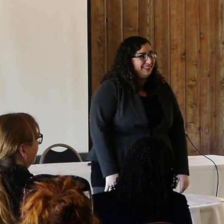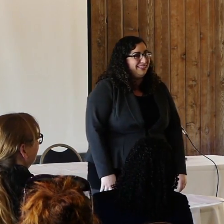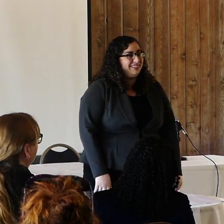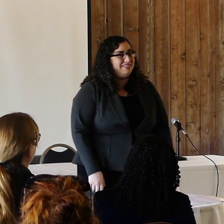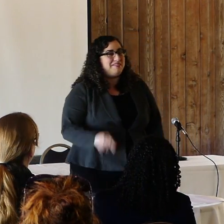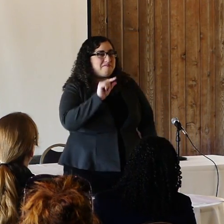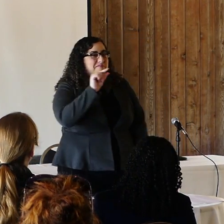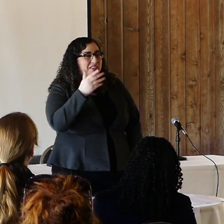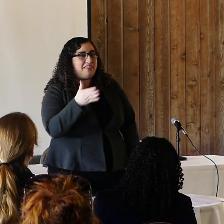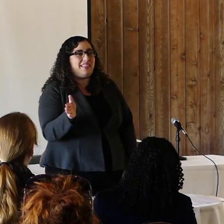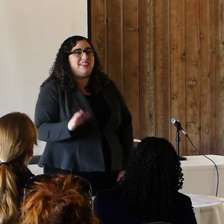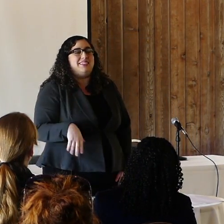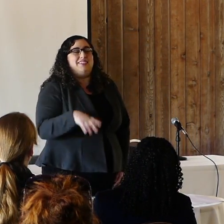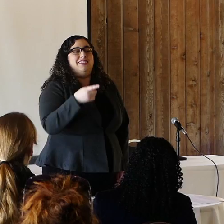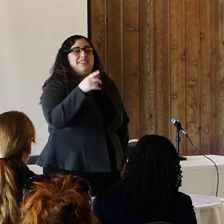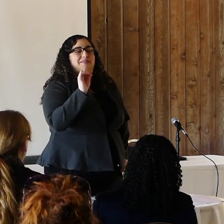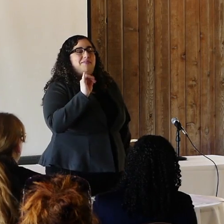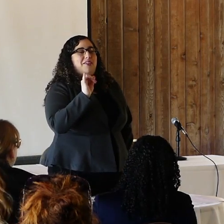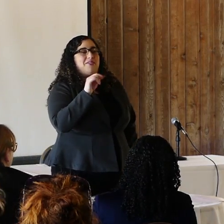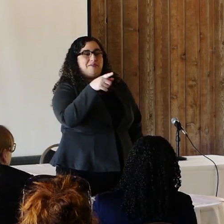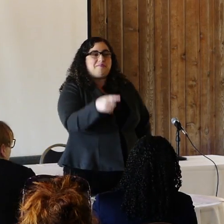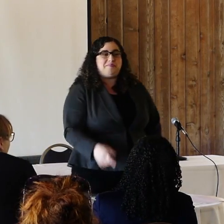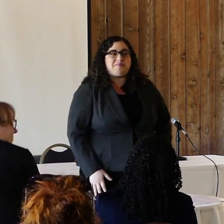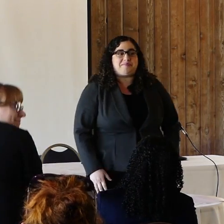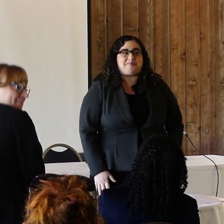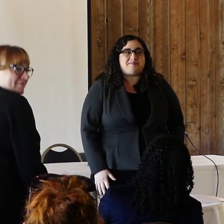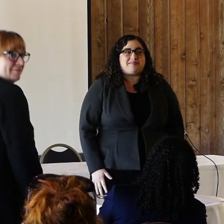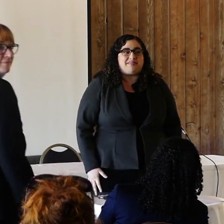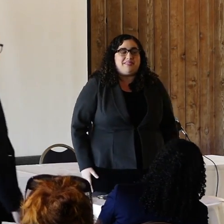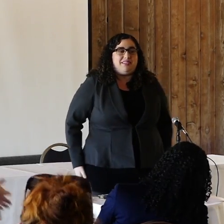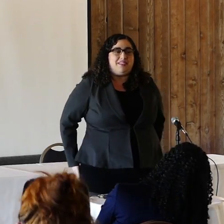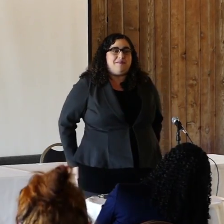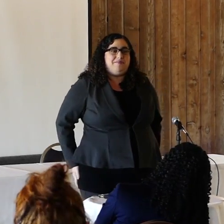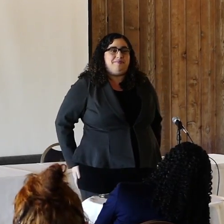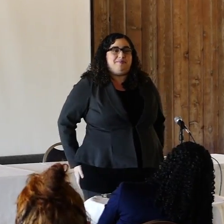So just a medium tap is fine. Yeah just a little things like that.